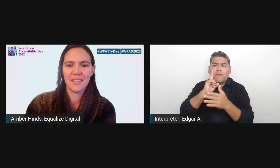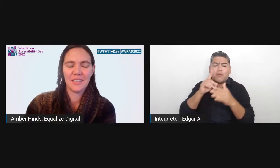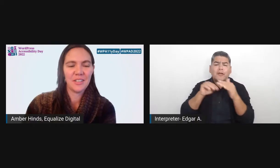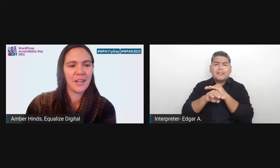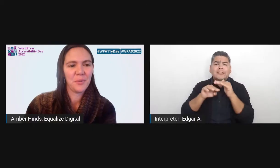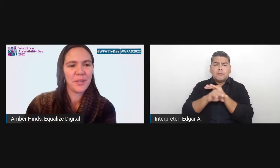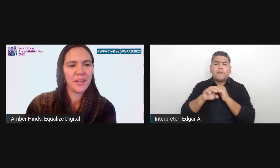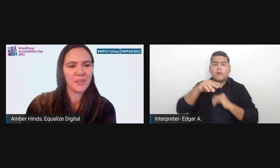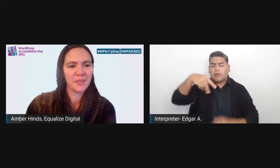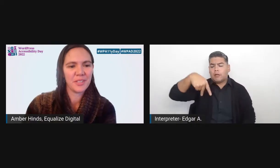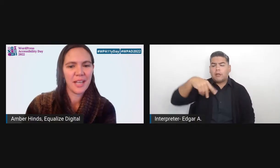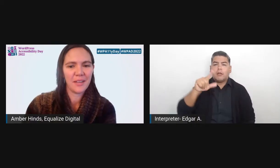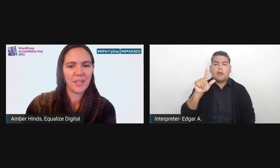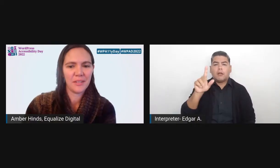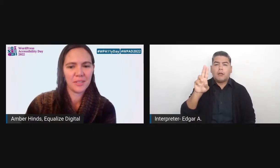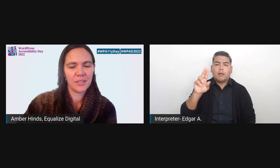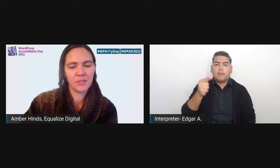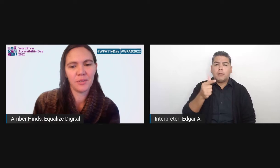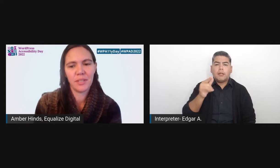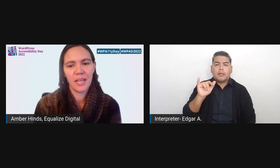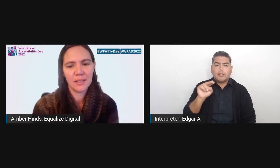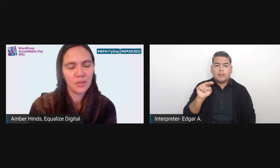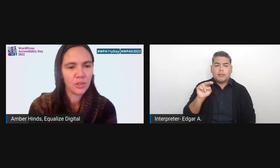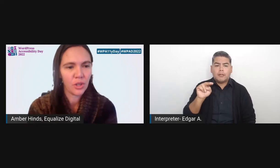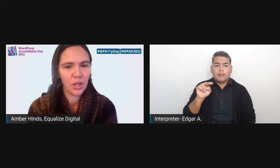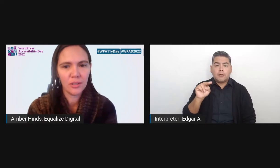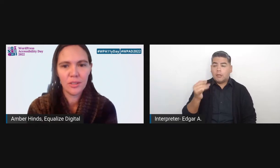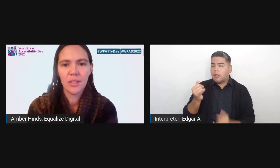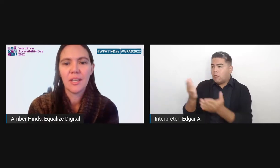Now we are going to have a video from Kelin Chauhan.